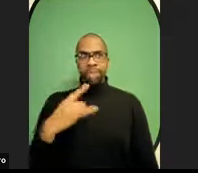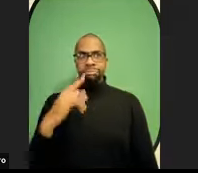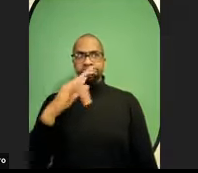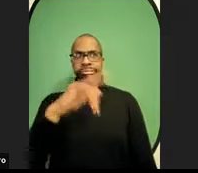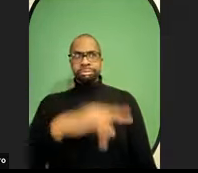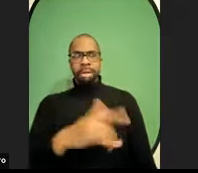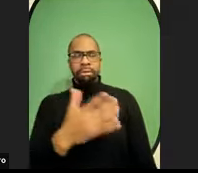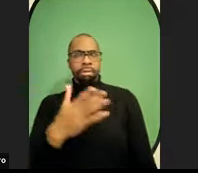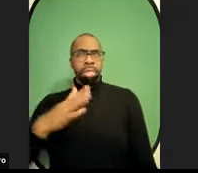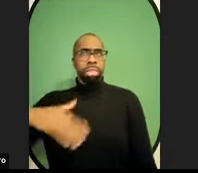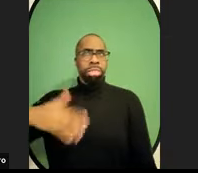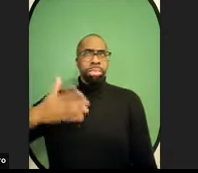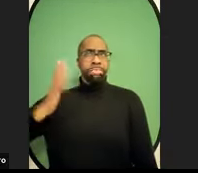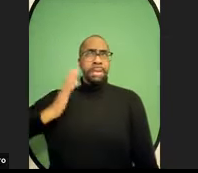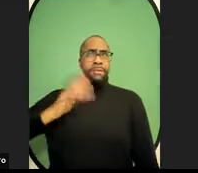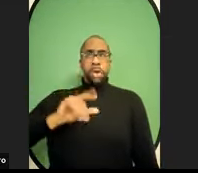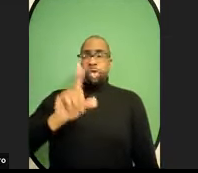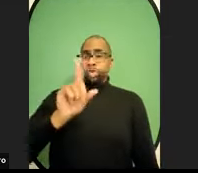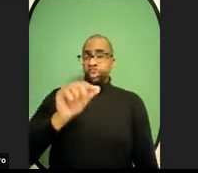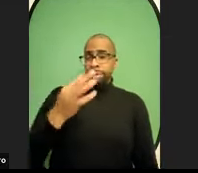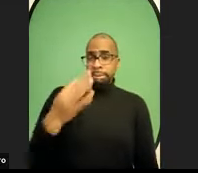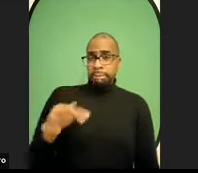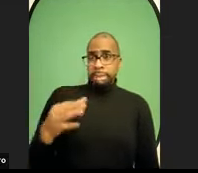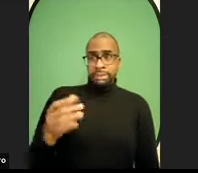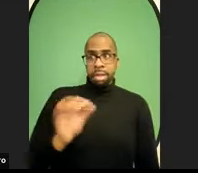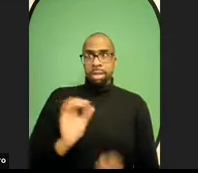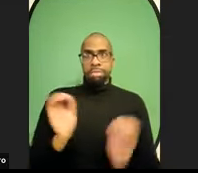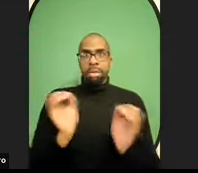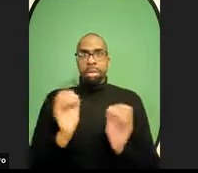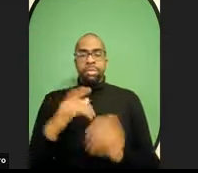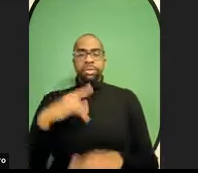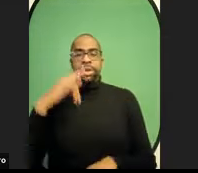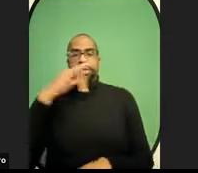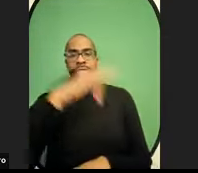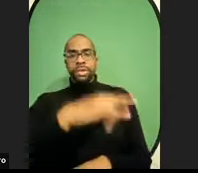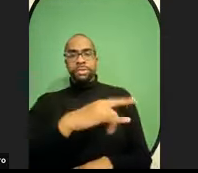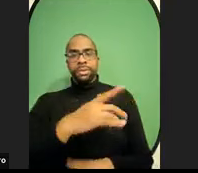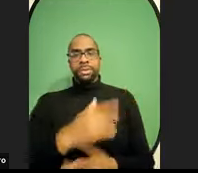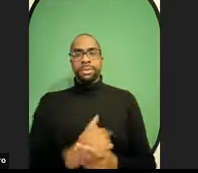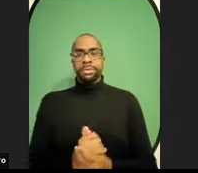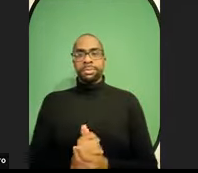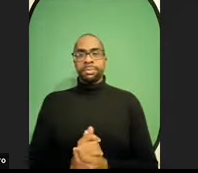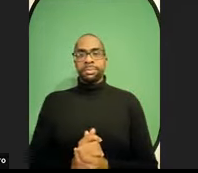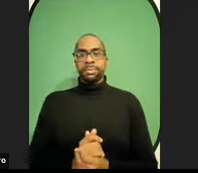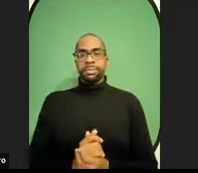haven't gone. since since 29 since 2019 to see since 2019 to see them, so I can show since 2019 to see them, so I can show you right now that I have